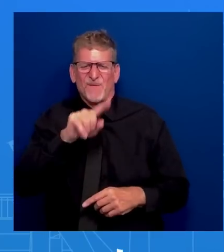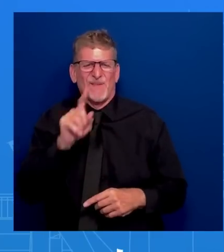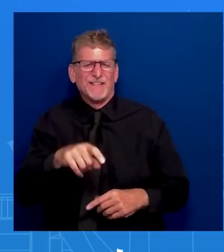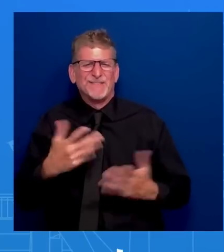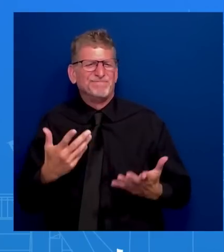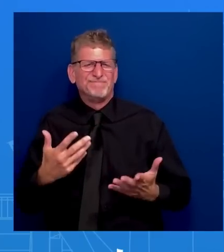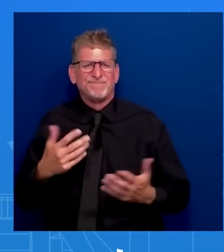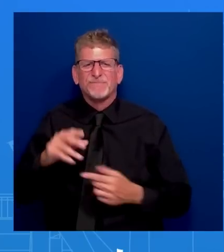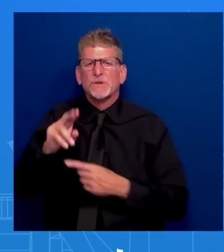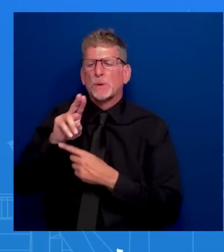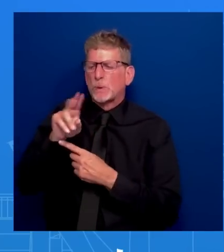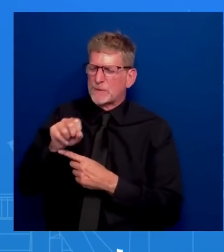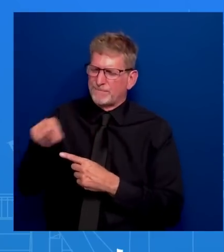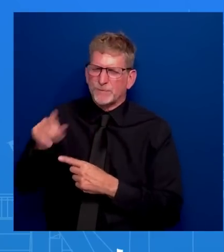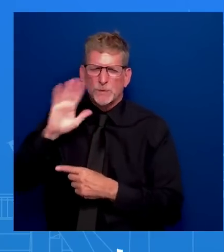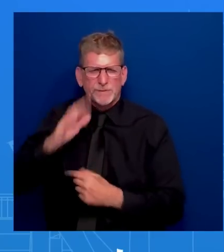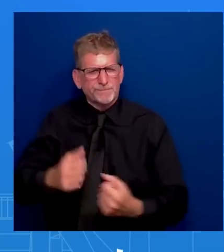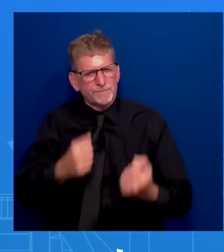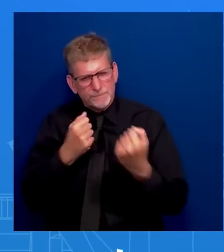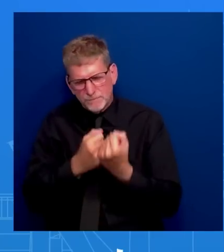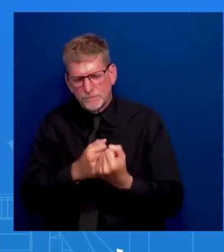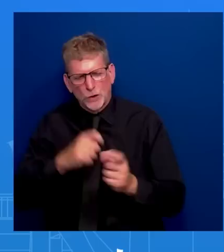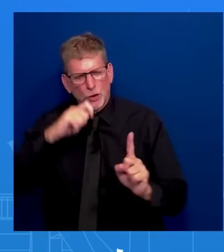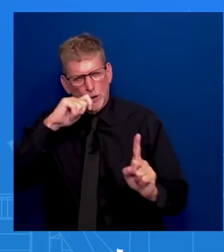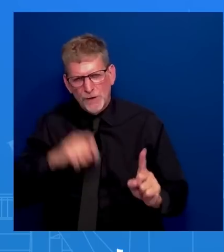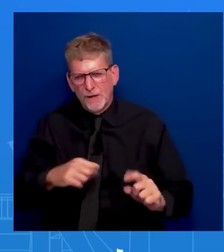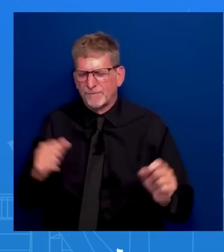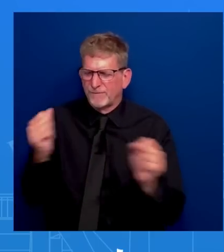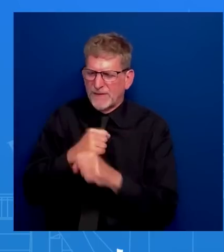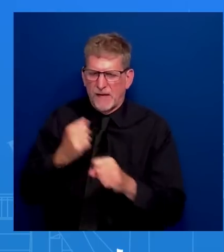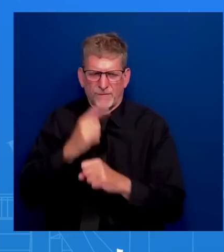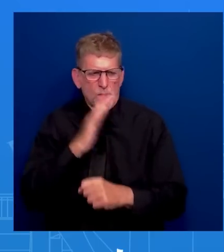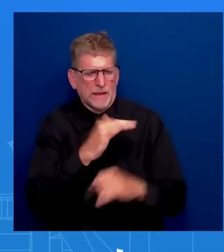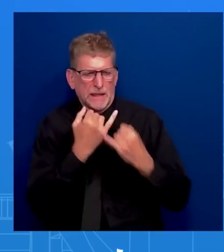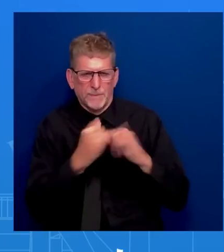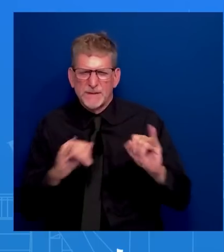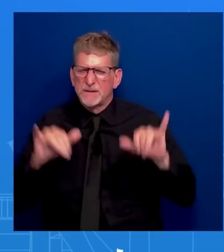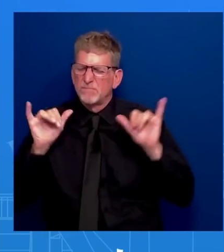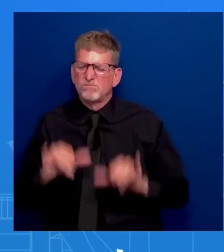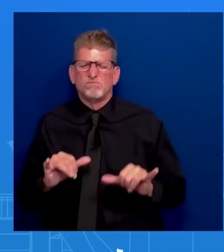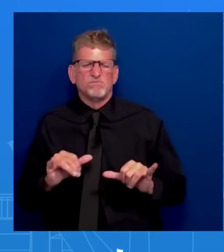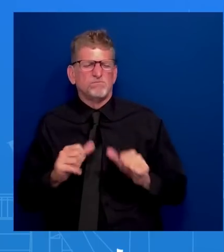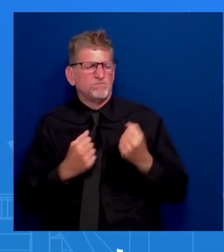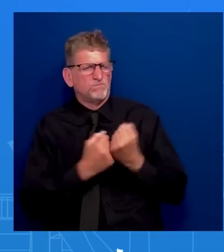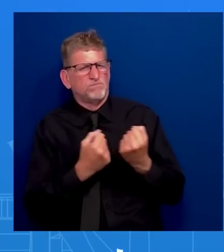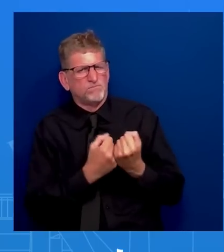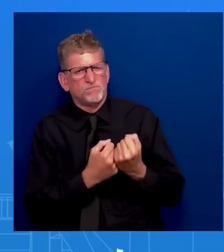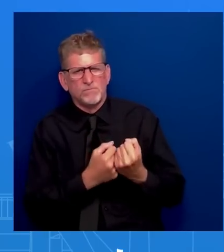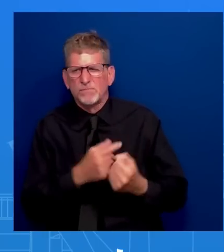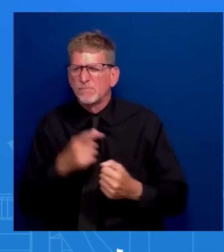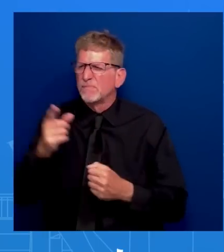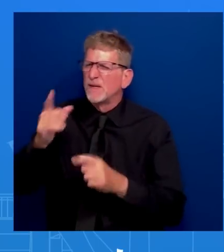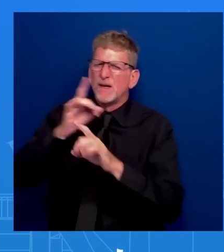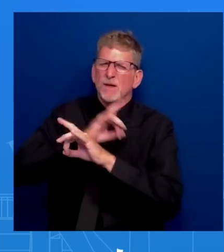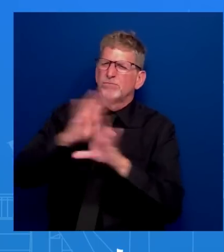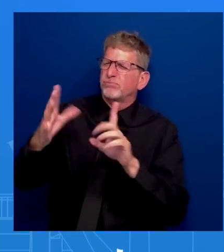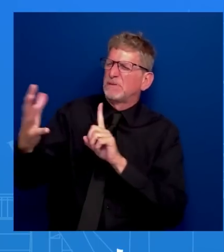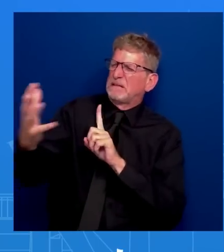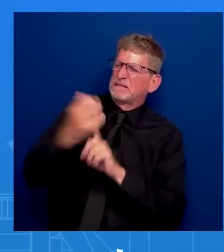you know, against a brutal -- a brutal attack from Russia. Go ahead, Jenny. The Press: Thank you. The Press: Karine -- thanks, Karine.